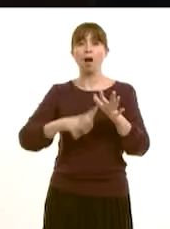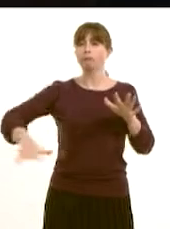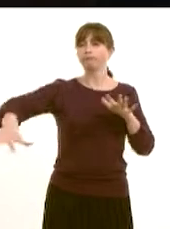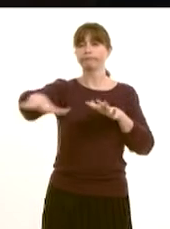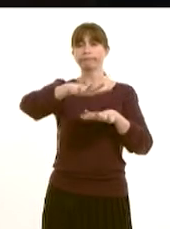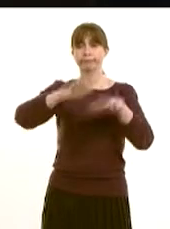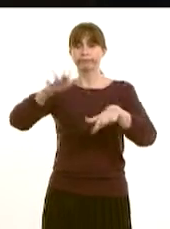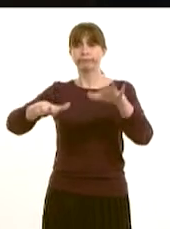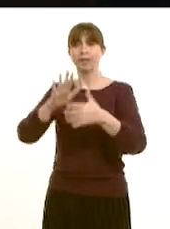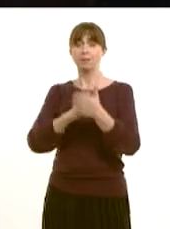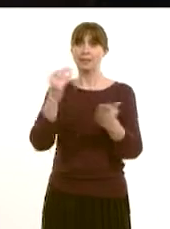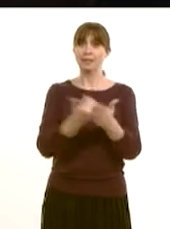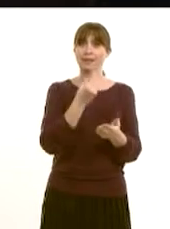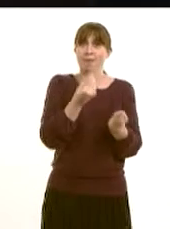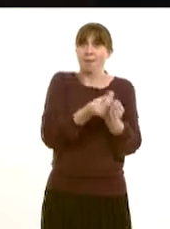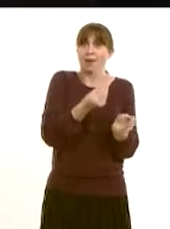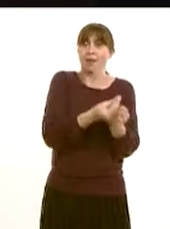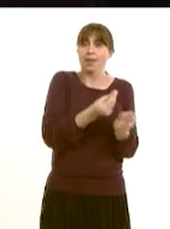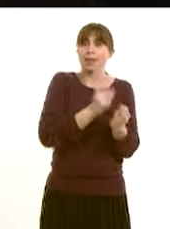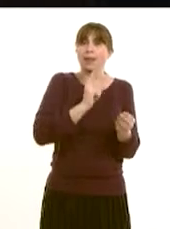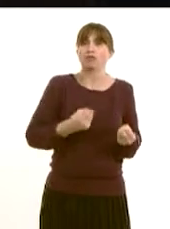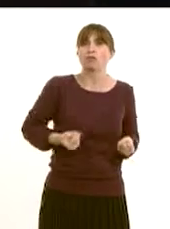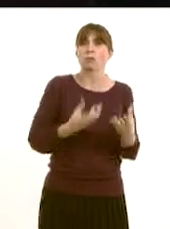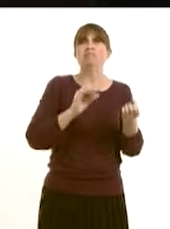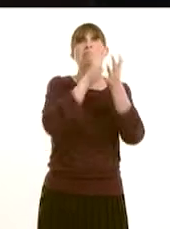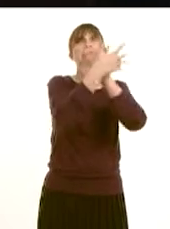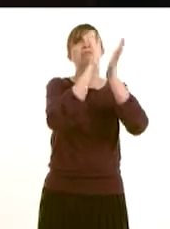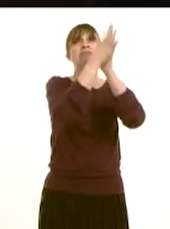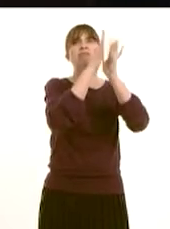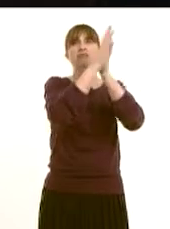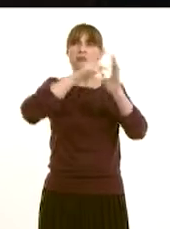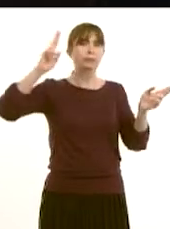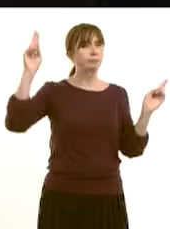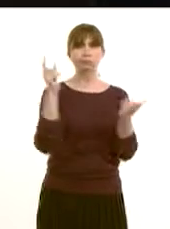carbon footprint by 1,300 tonnes of carbon dioxide per year.